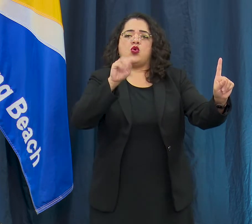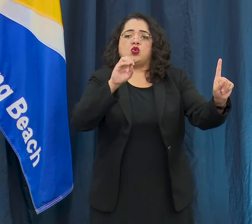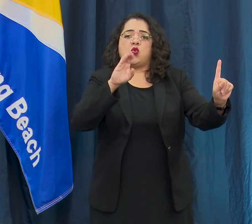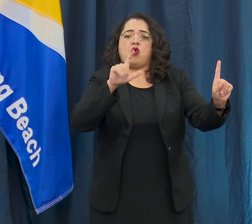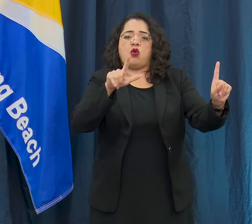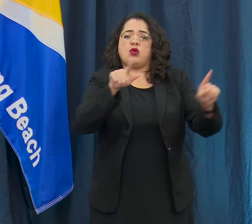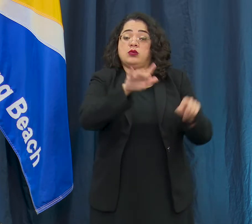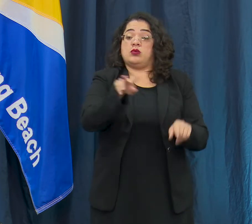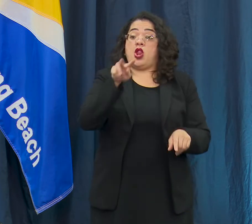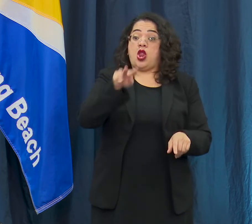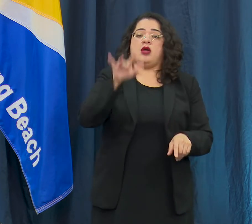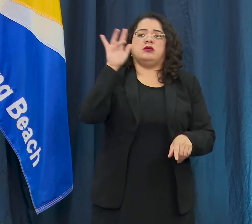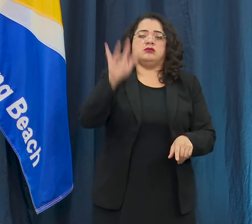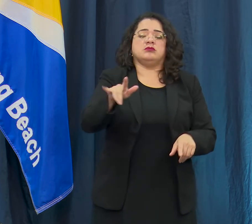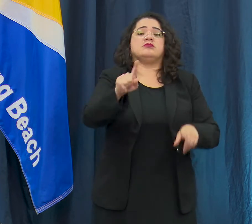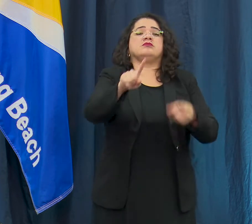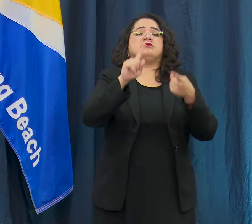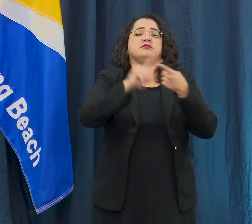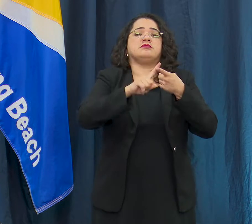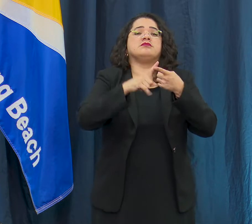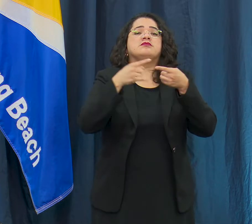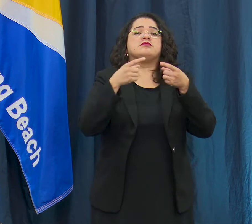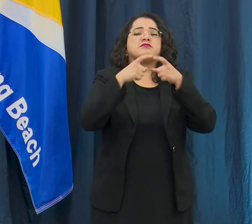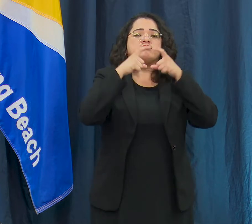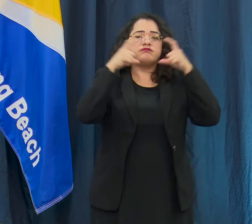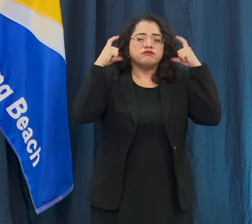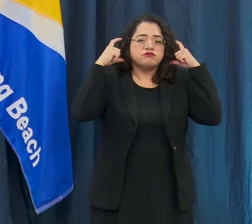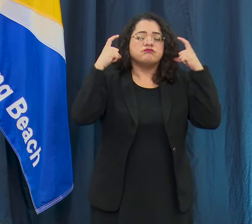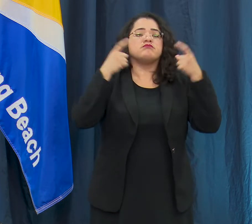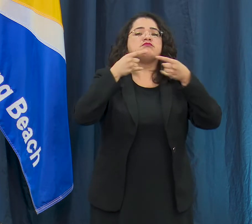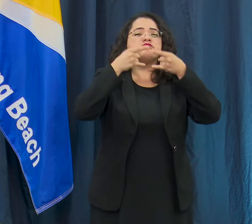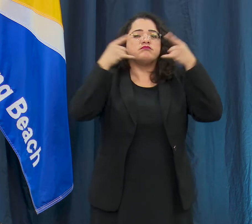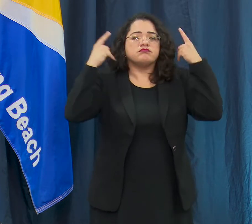wear face coverings and for workers, if you're working at these